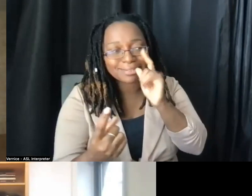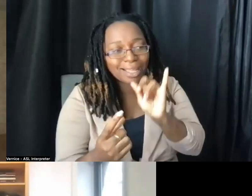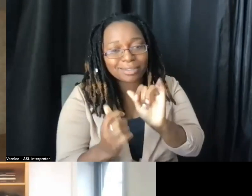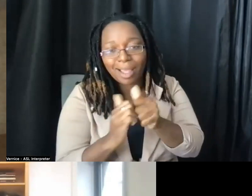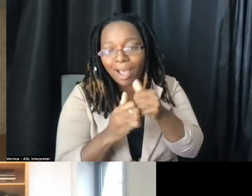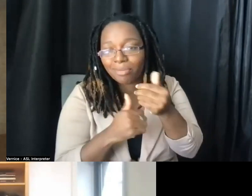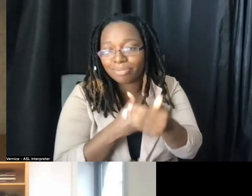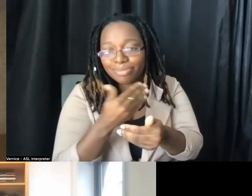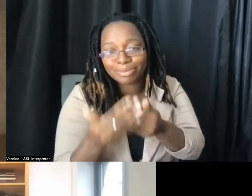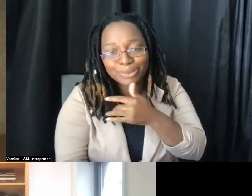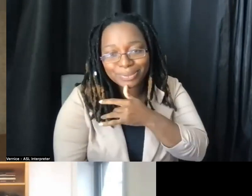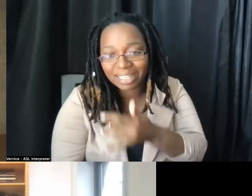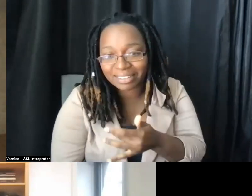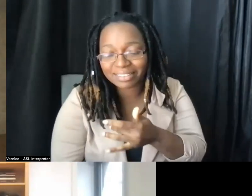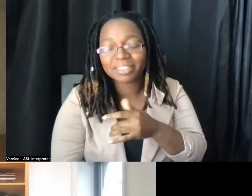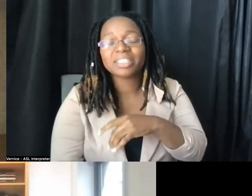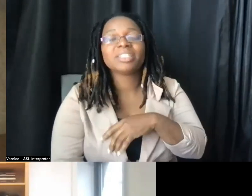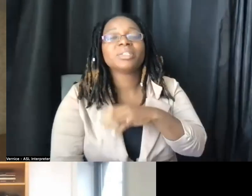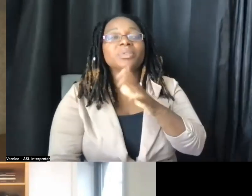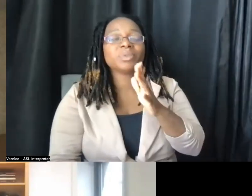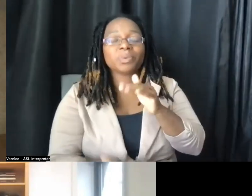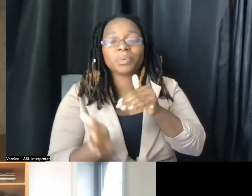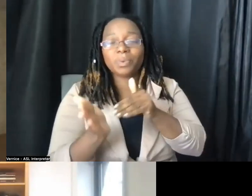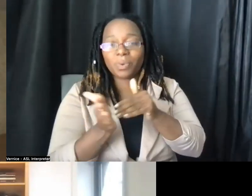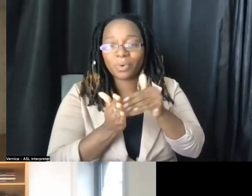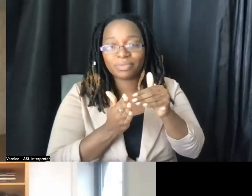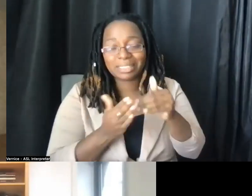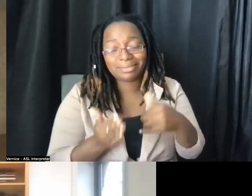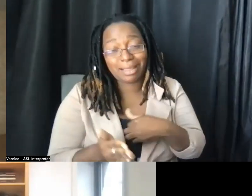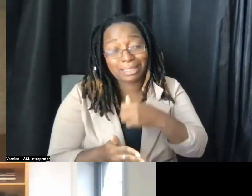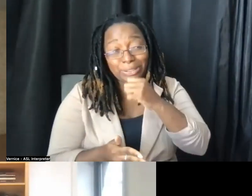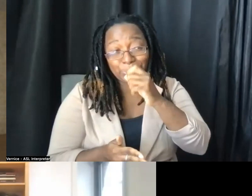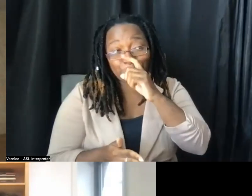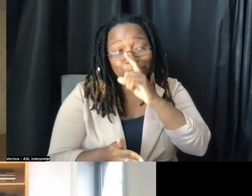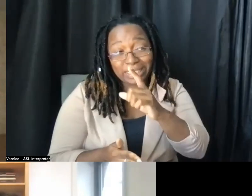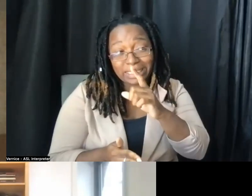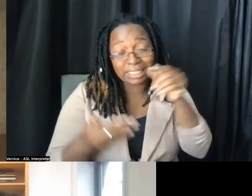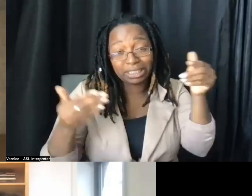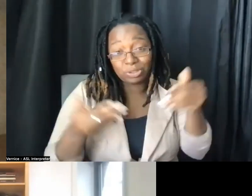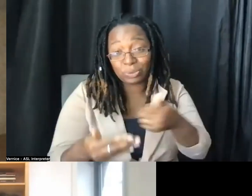It is just the way it is. And so often,